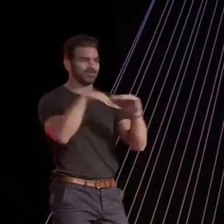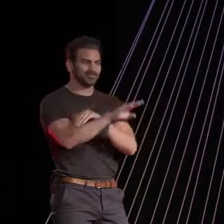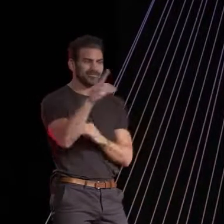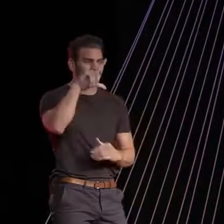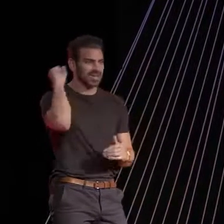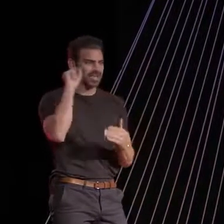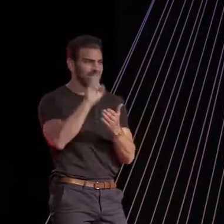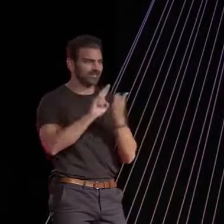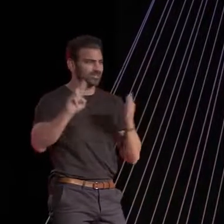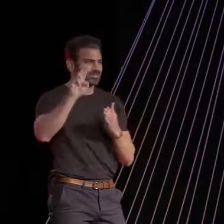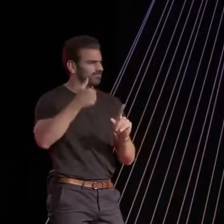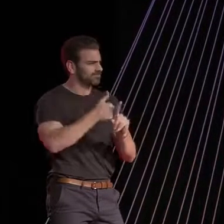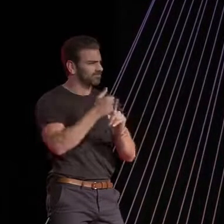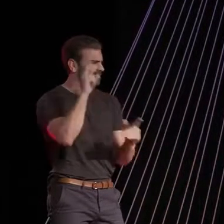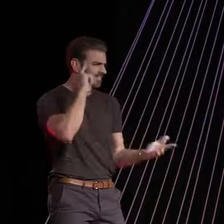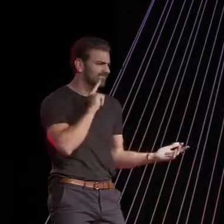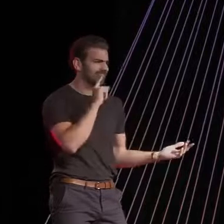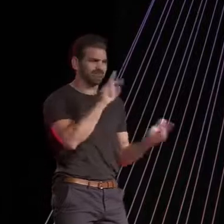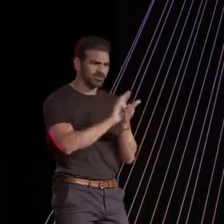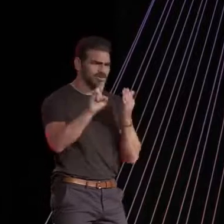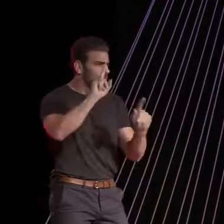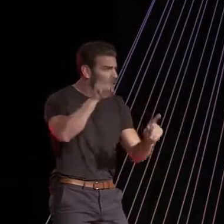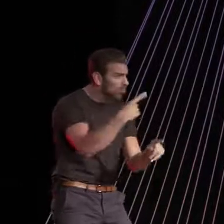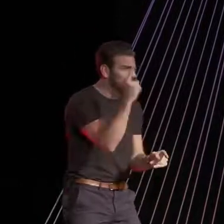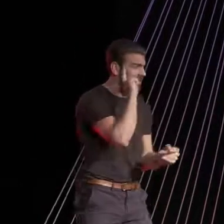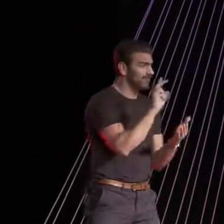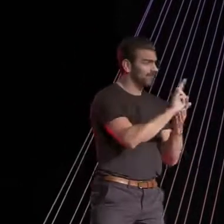after graduating high school i was accepted into the only deaf university in the world